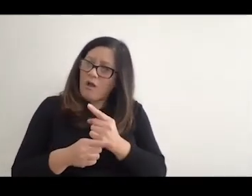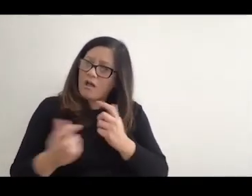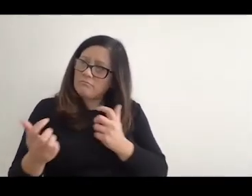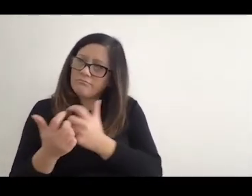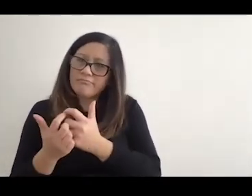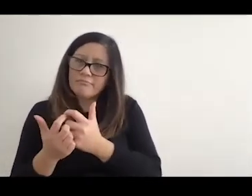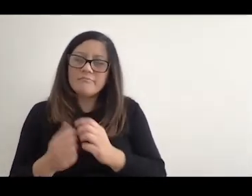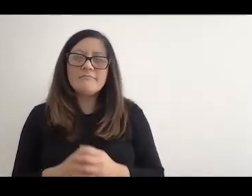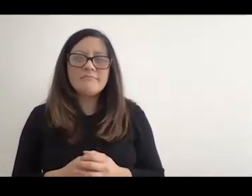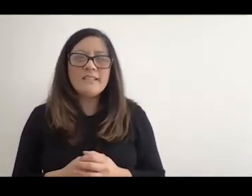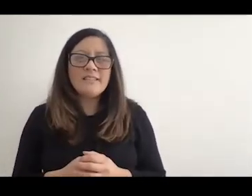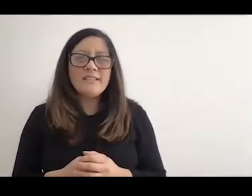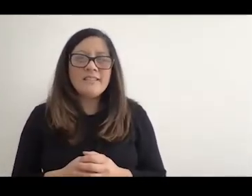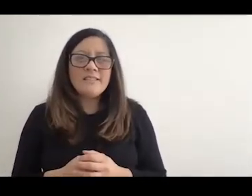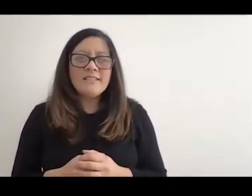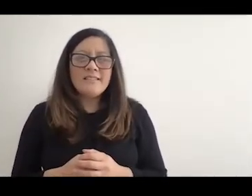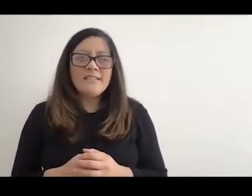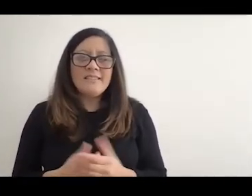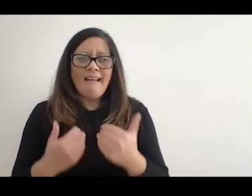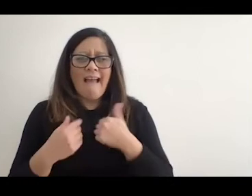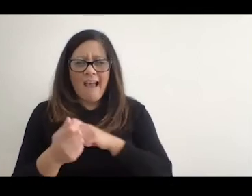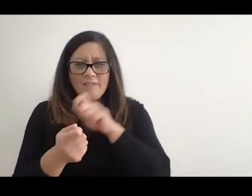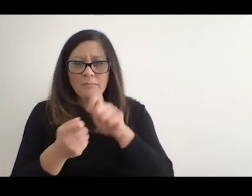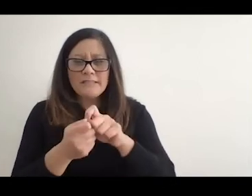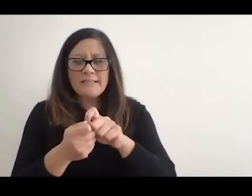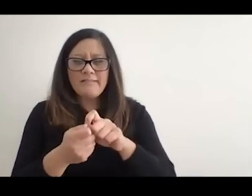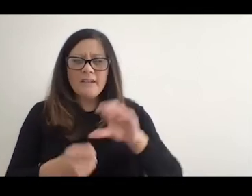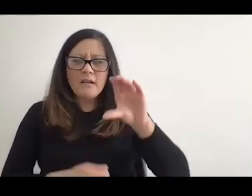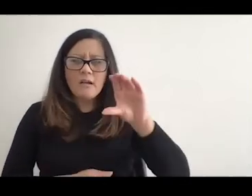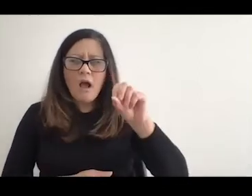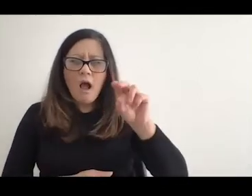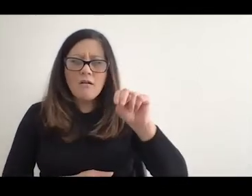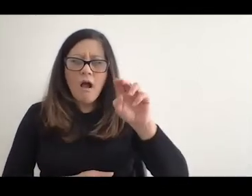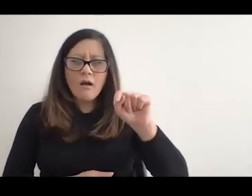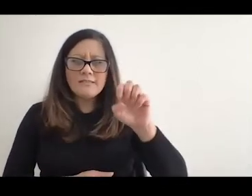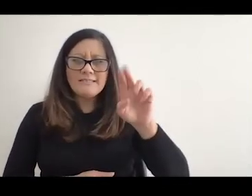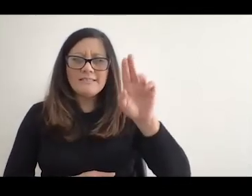There are specific, you know, like content experts, that you may need to talk to or